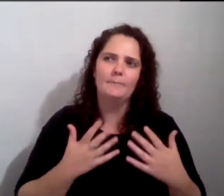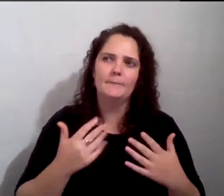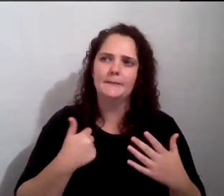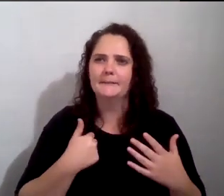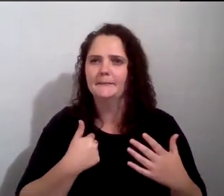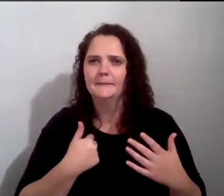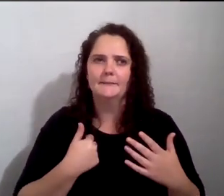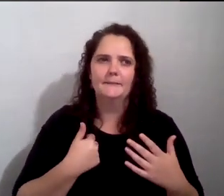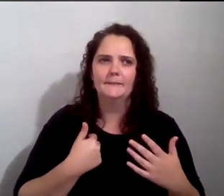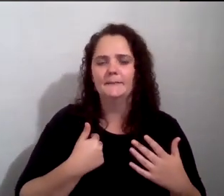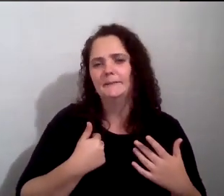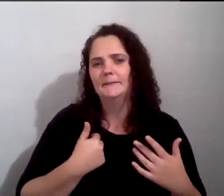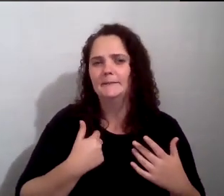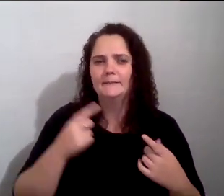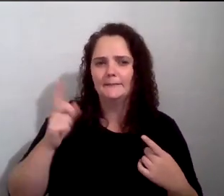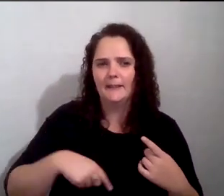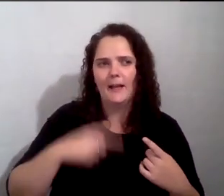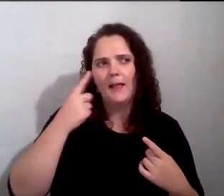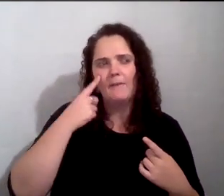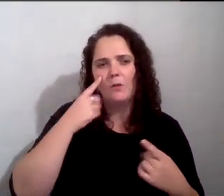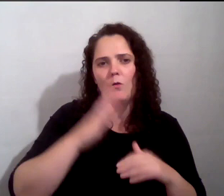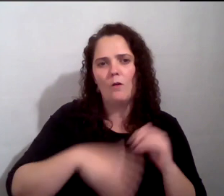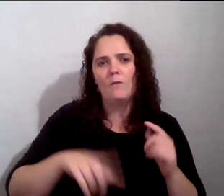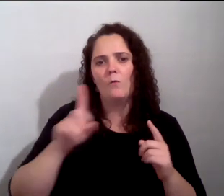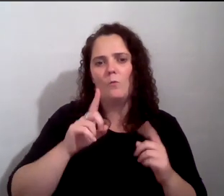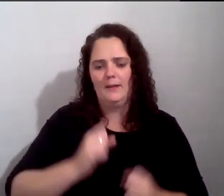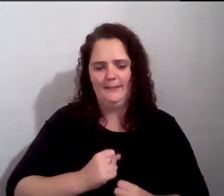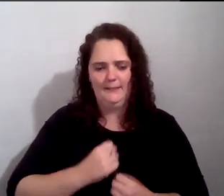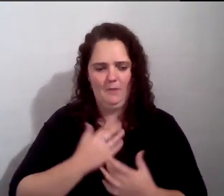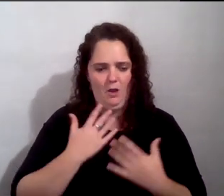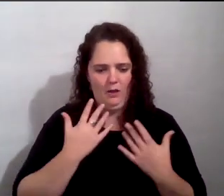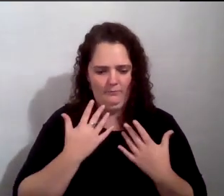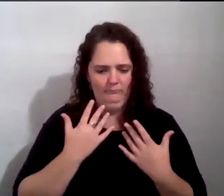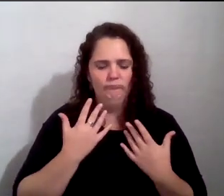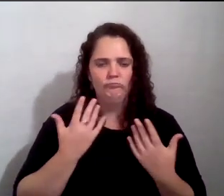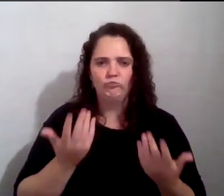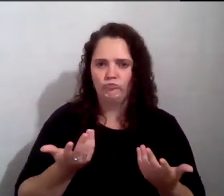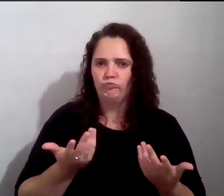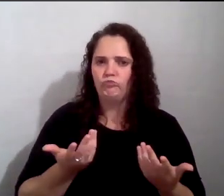looking forward that is attached to inspiration and optimism. So I started to play with the double side of inspiration,